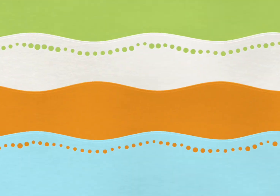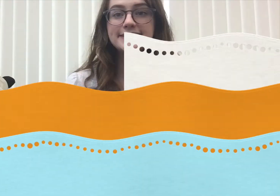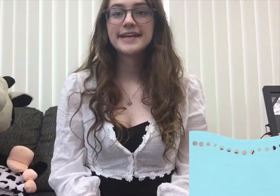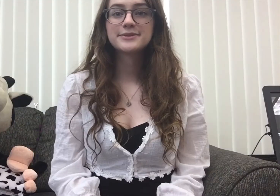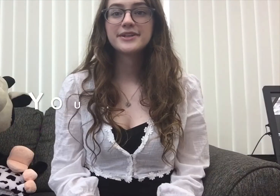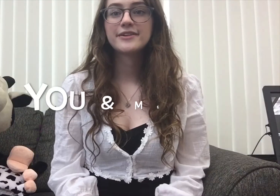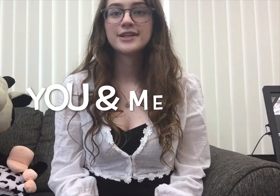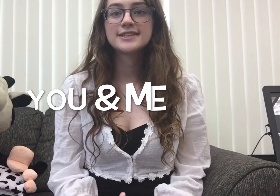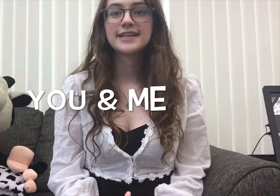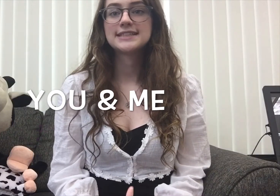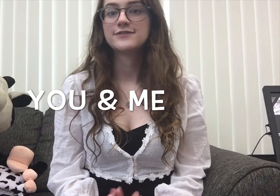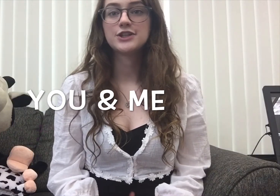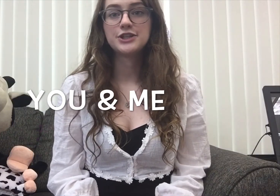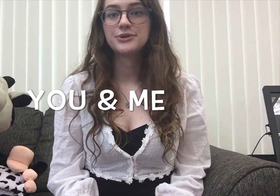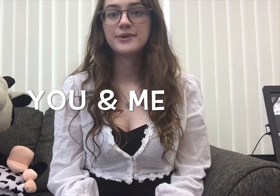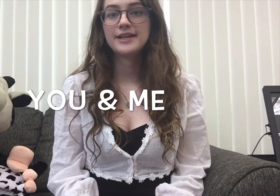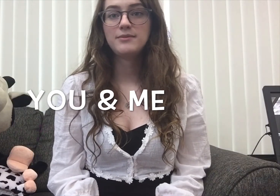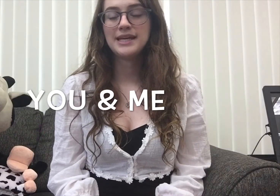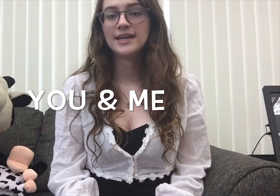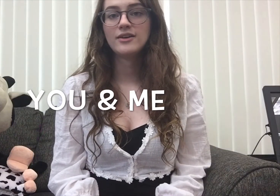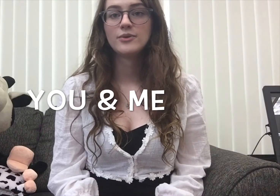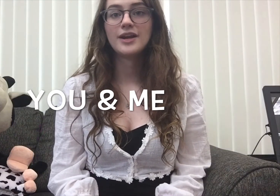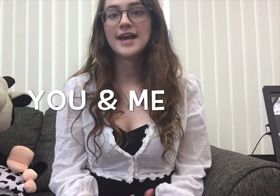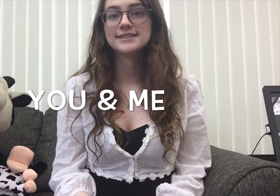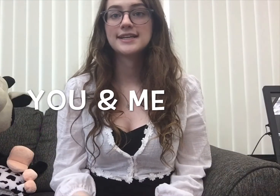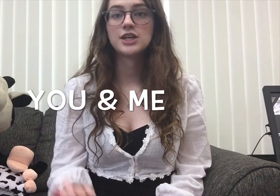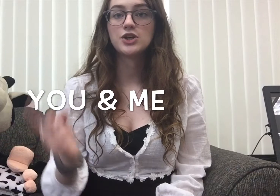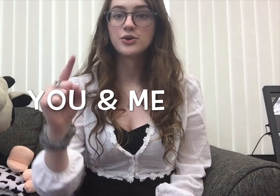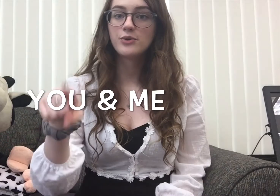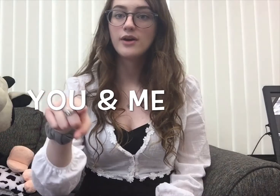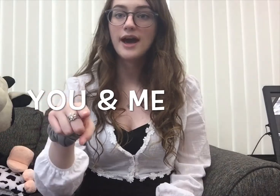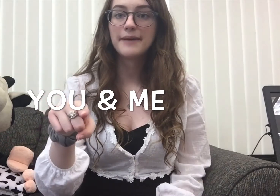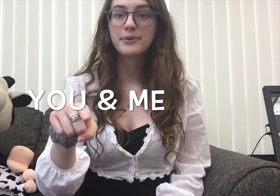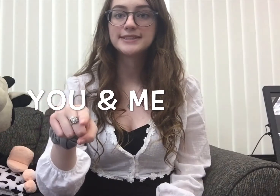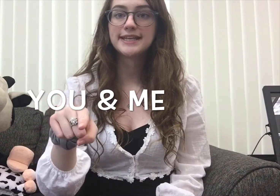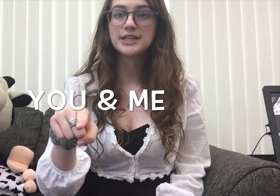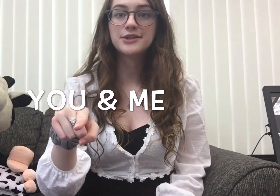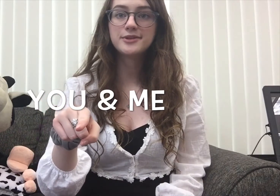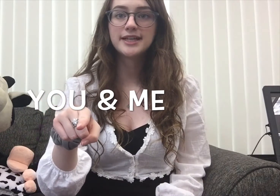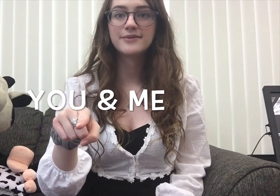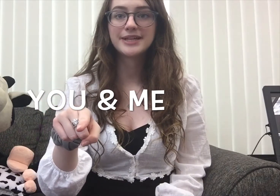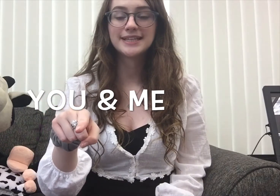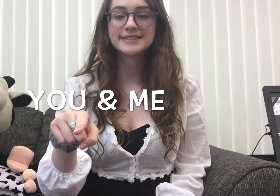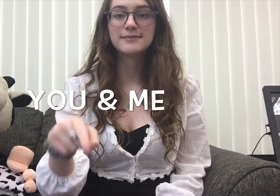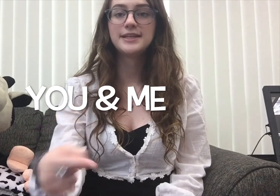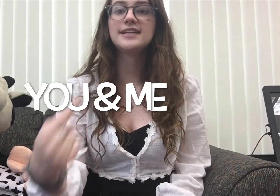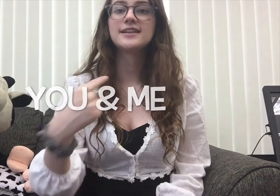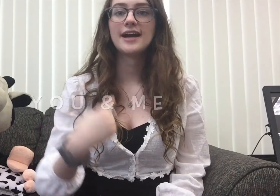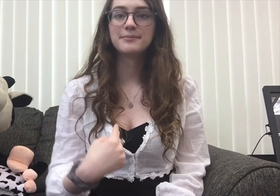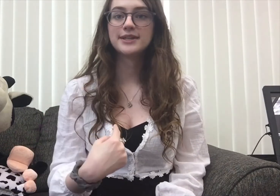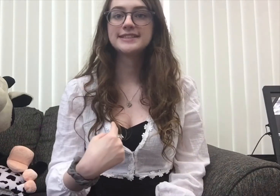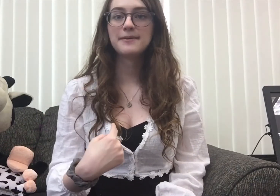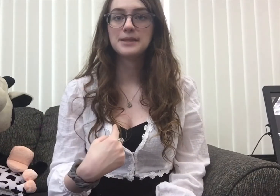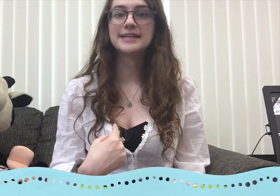Next we're gonna learn the signs for you and me. When I say you, I point at you. And when I say me, I point at me.